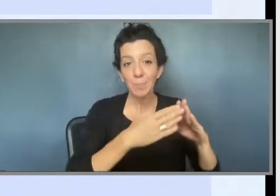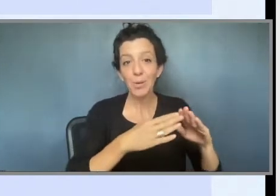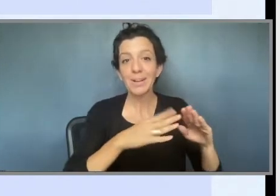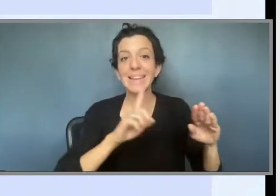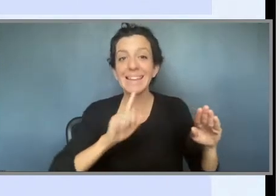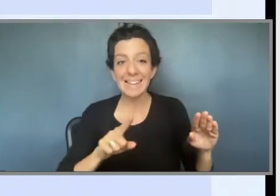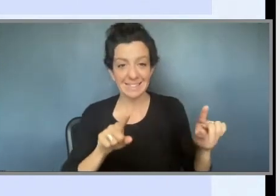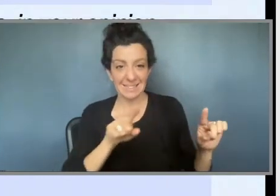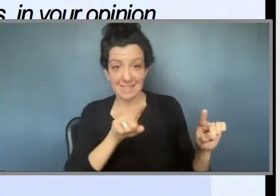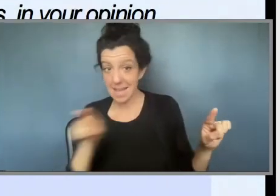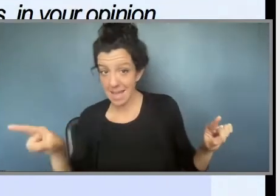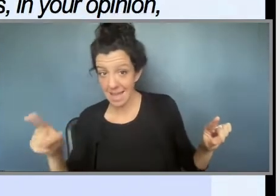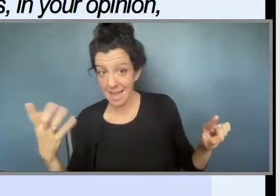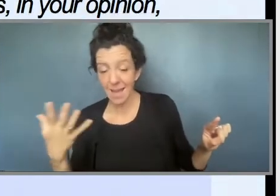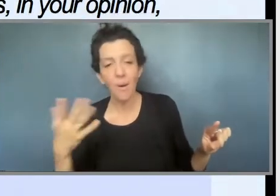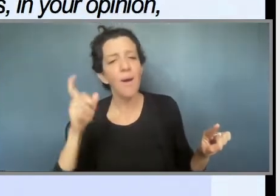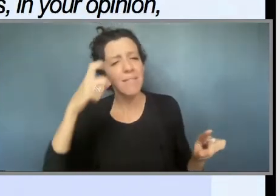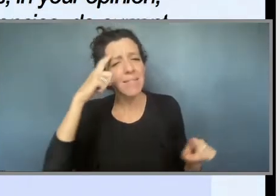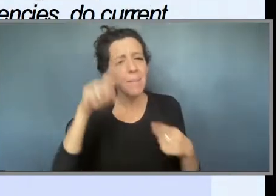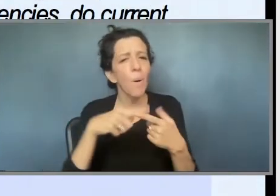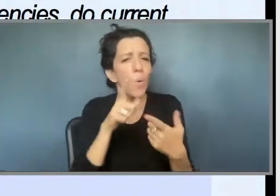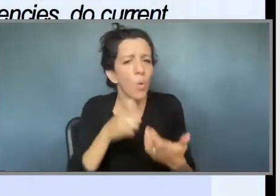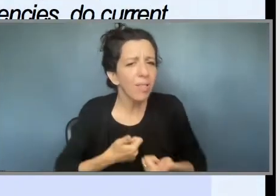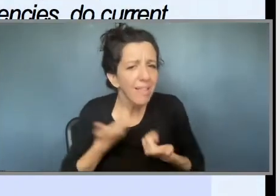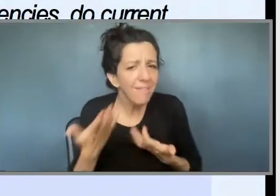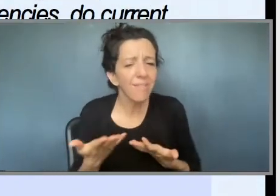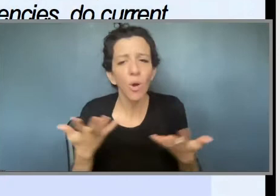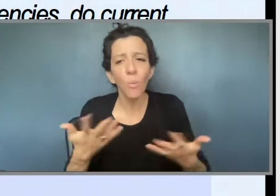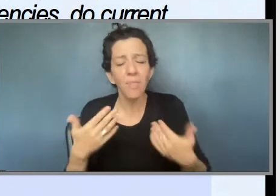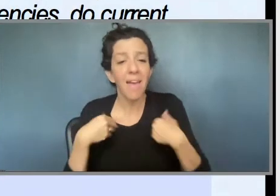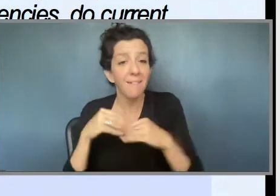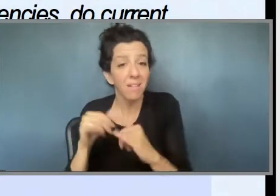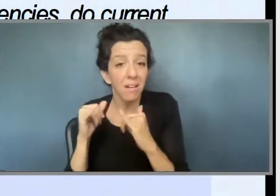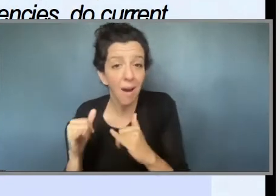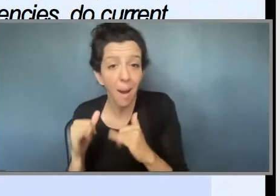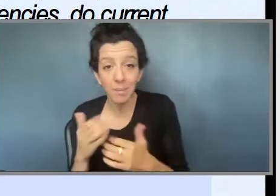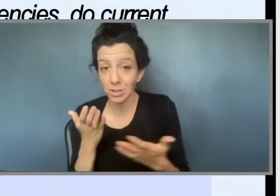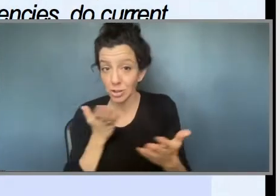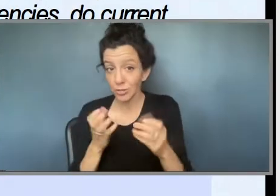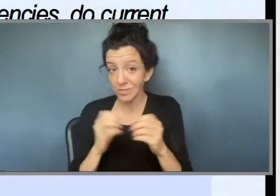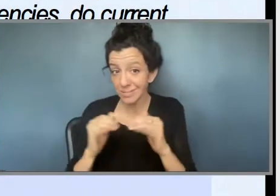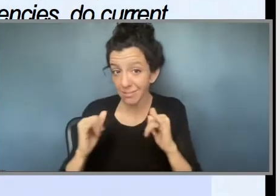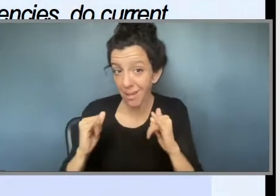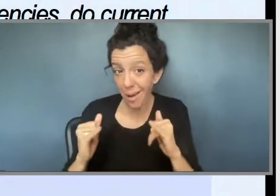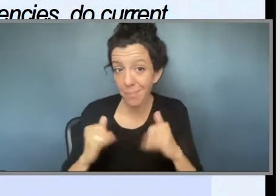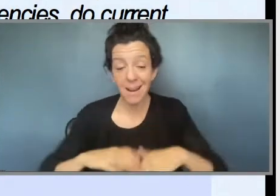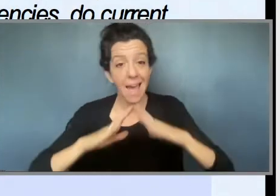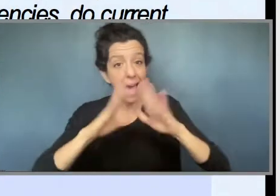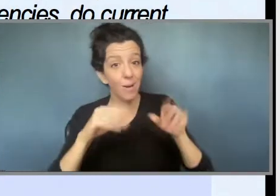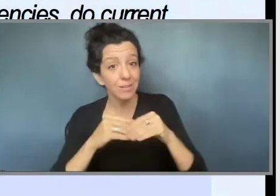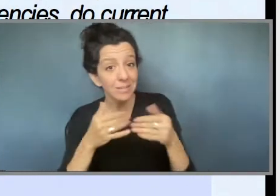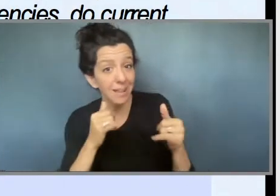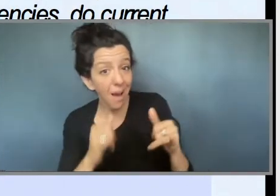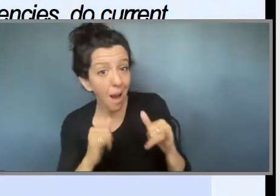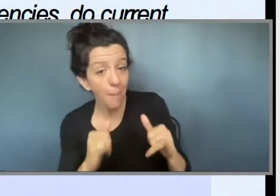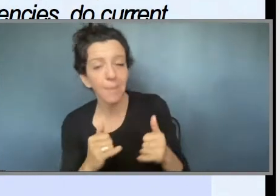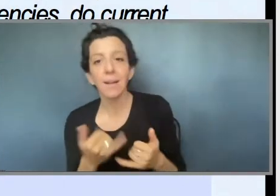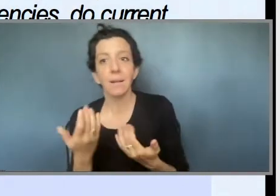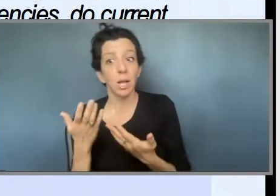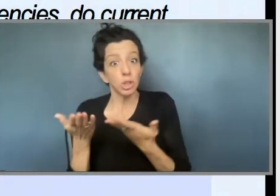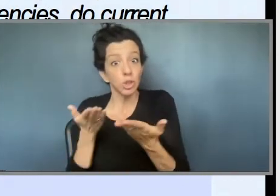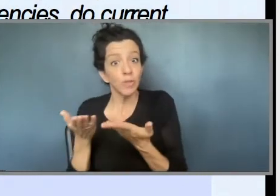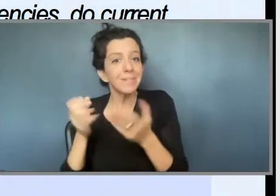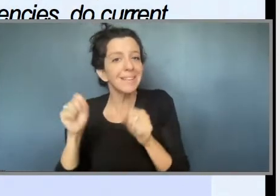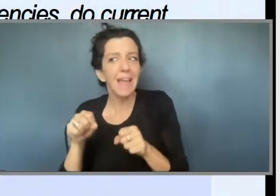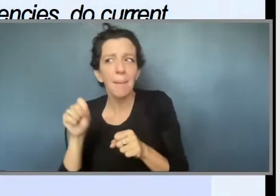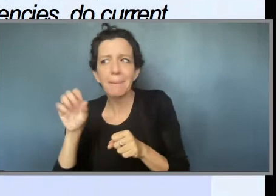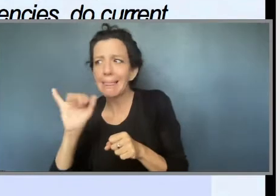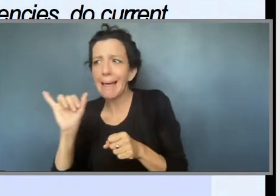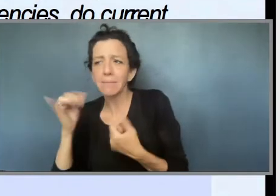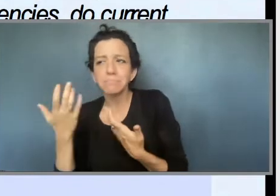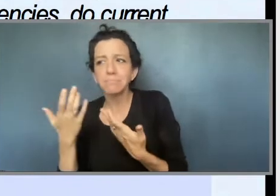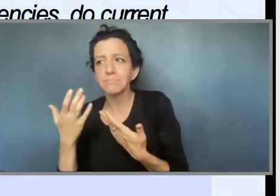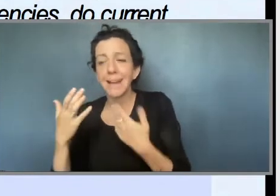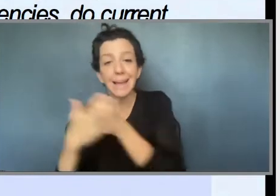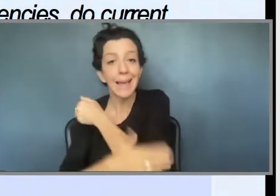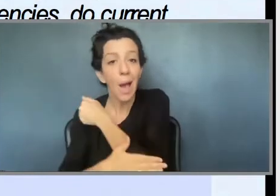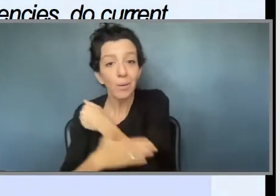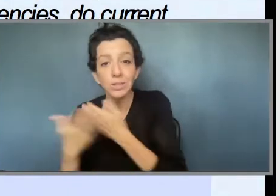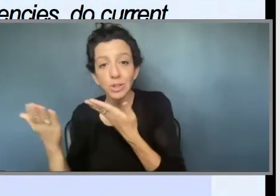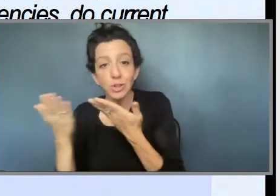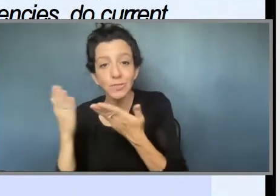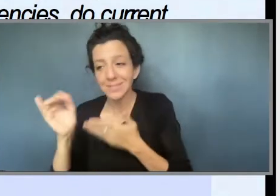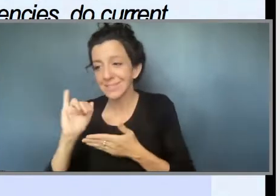Studio: And you want to think about who lives there, what are they have in common, housing and common services in common,